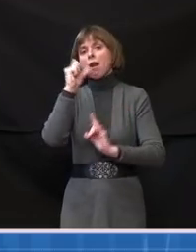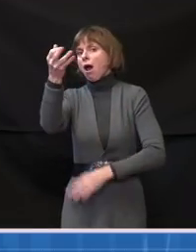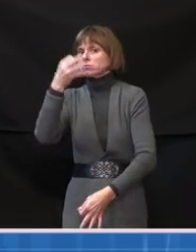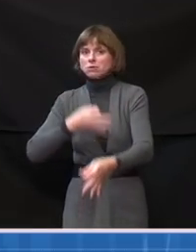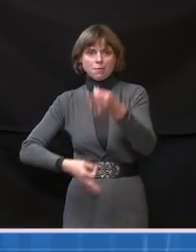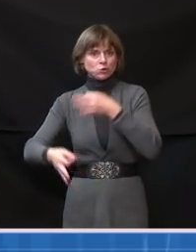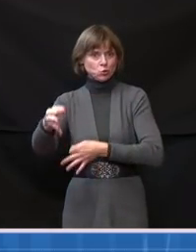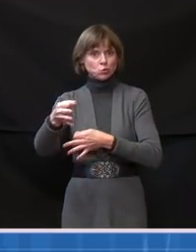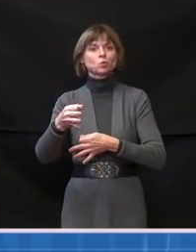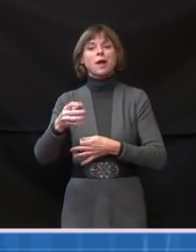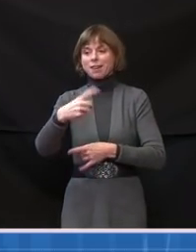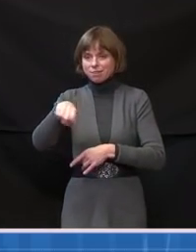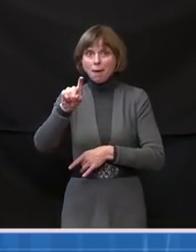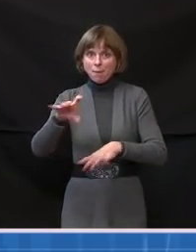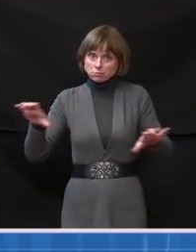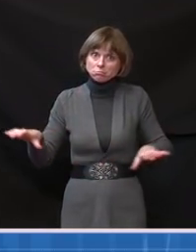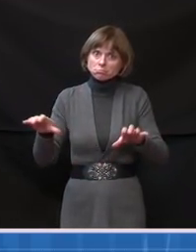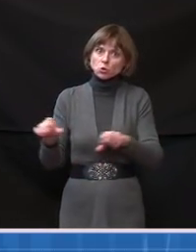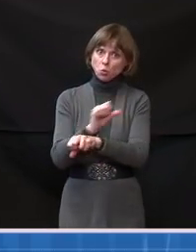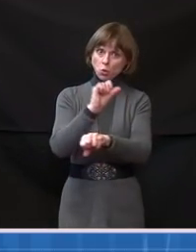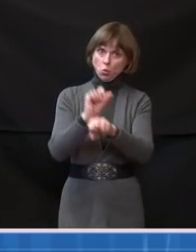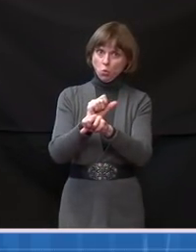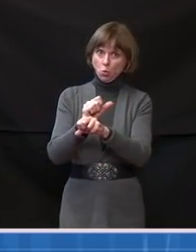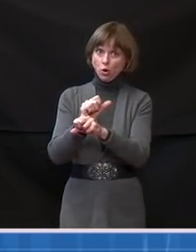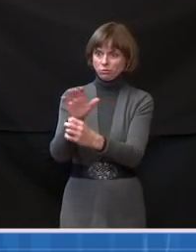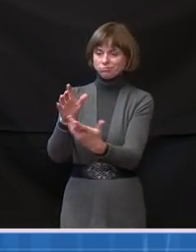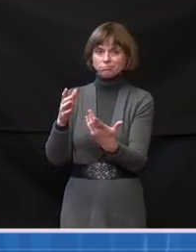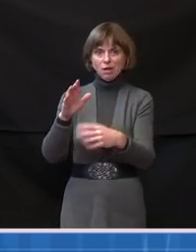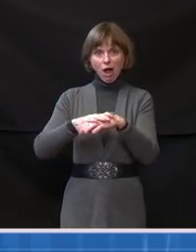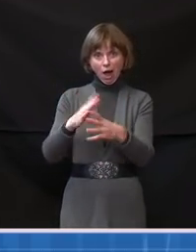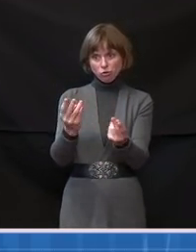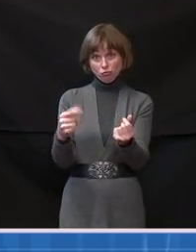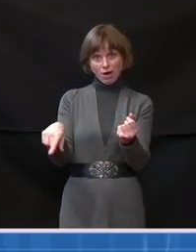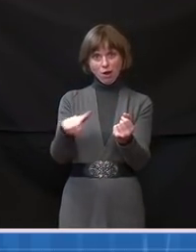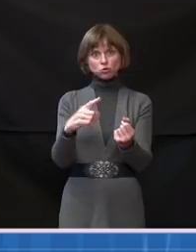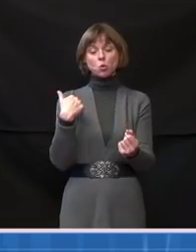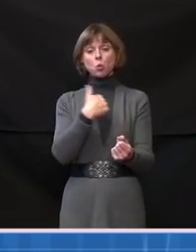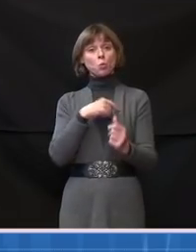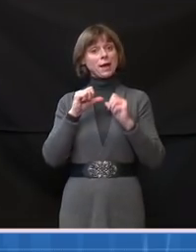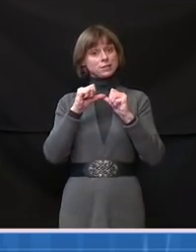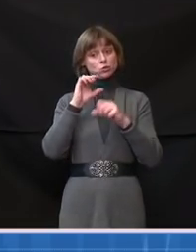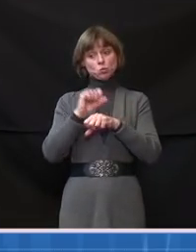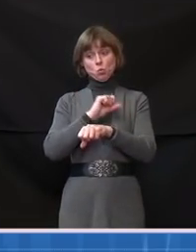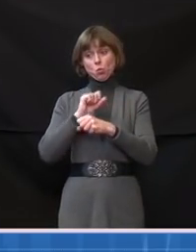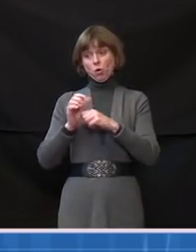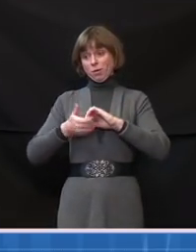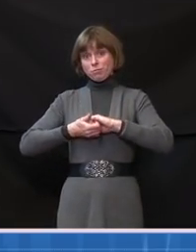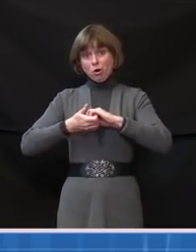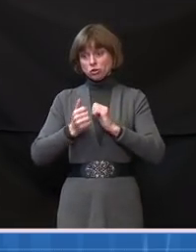So we look forward to continue to work hand in hand with our partners and provide the federal resources necessary